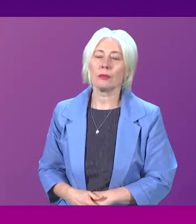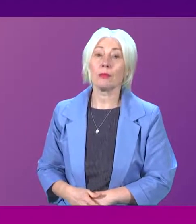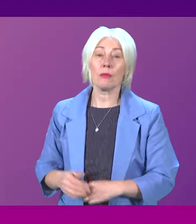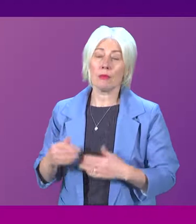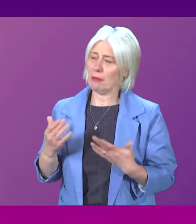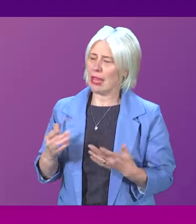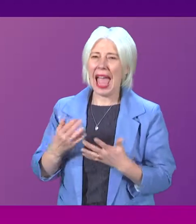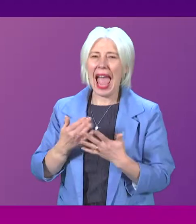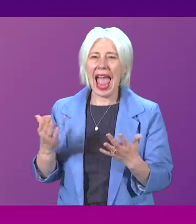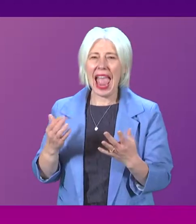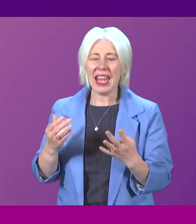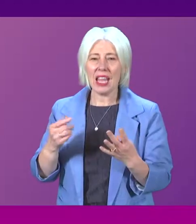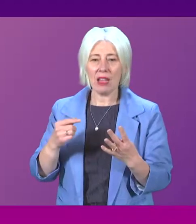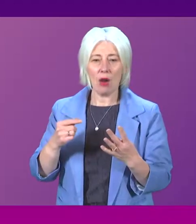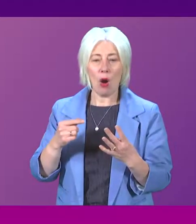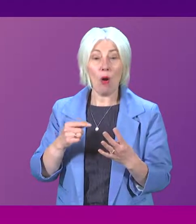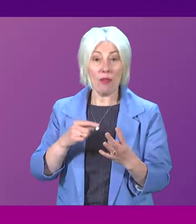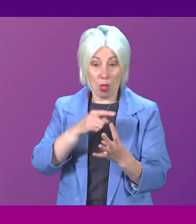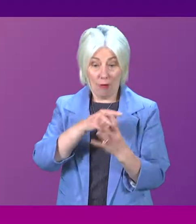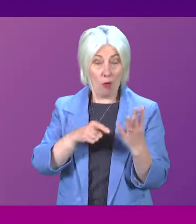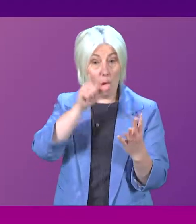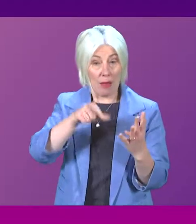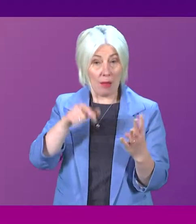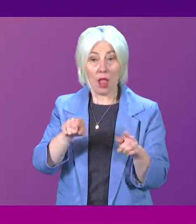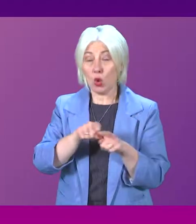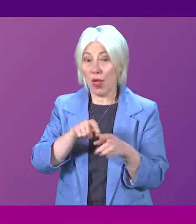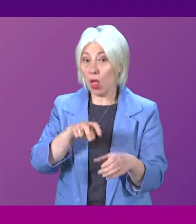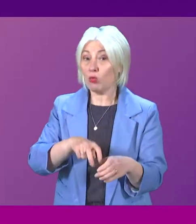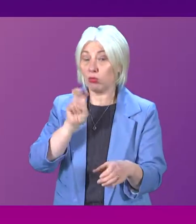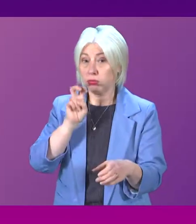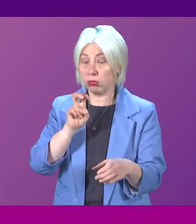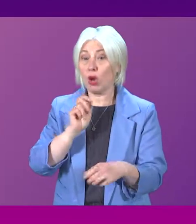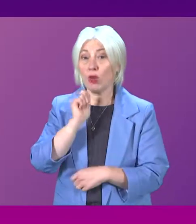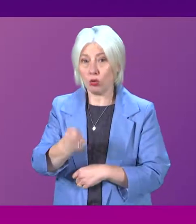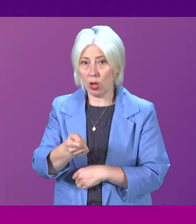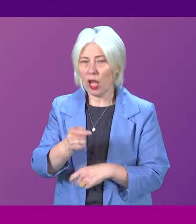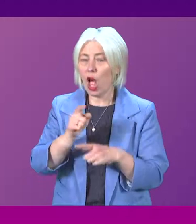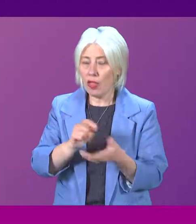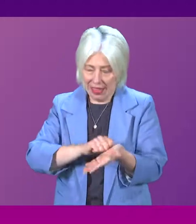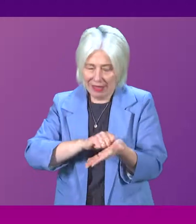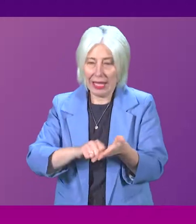Were any of the four counsel who resigned from the inquiry required to sign a non-disclosure agreement?